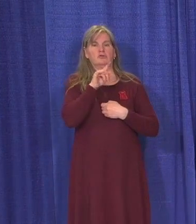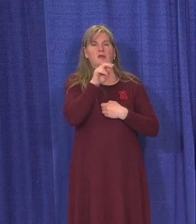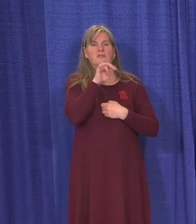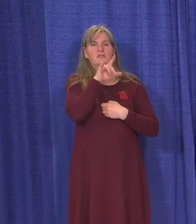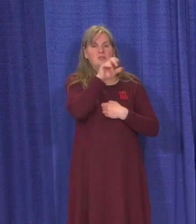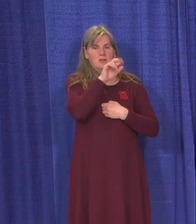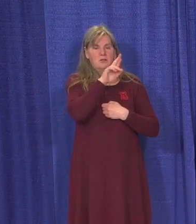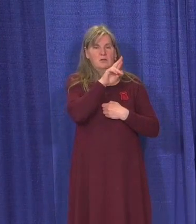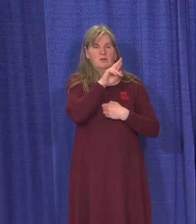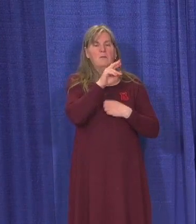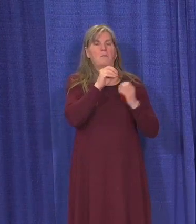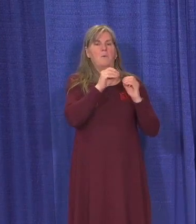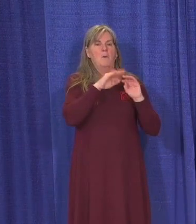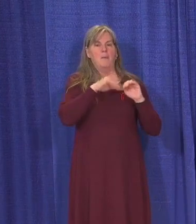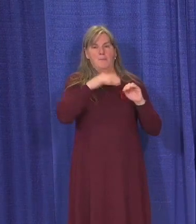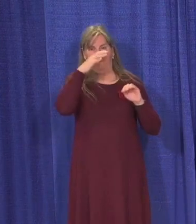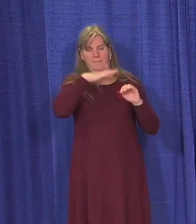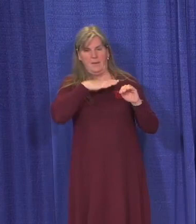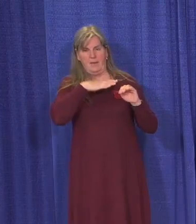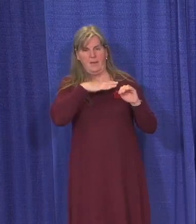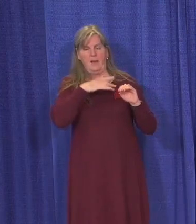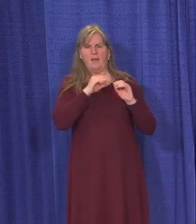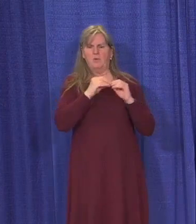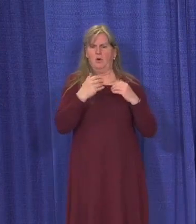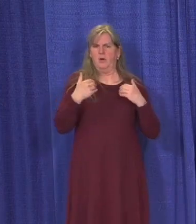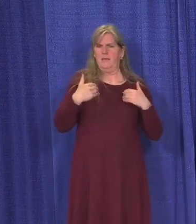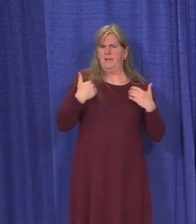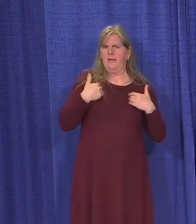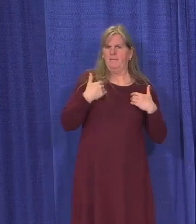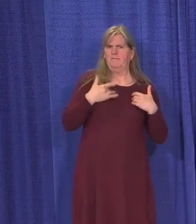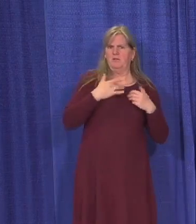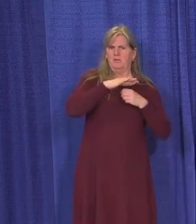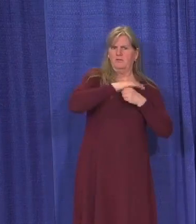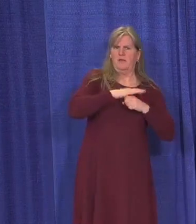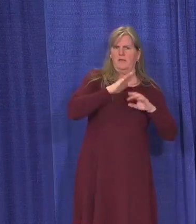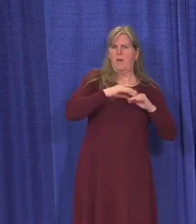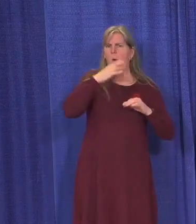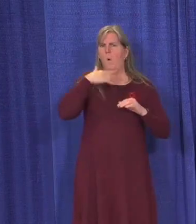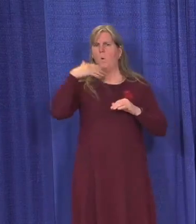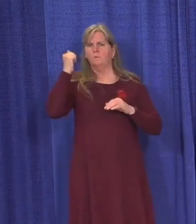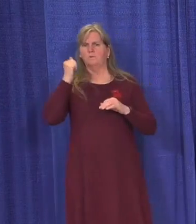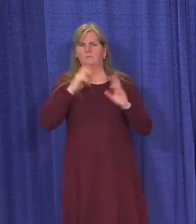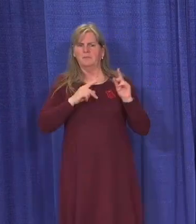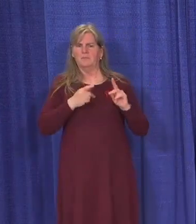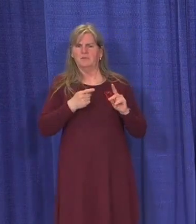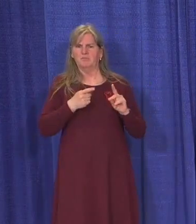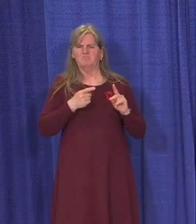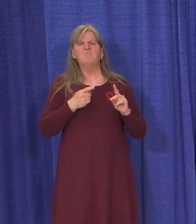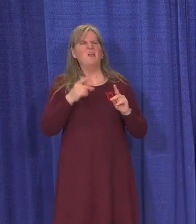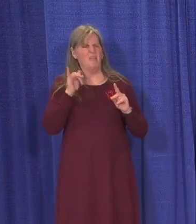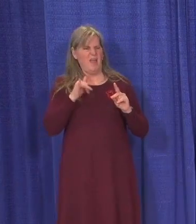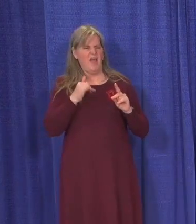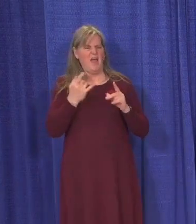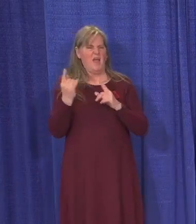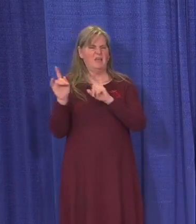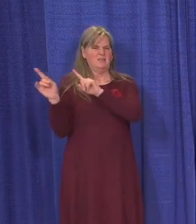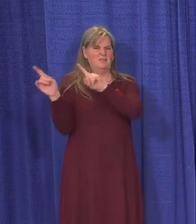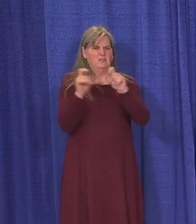health issues during the pandemic and negative mental health impacts were more likely to be reported among females and